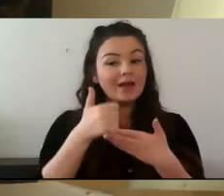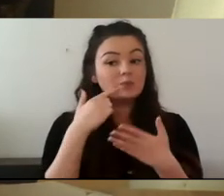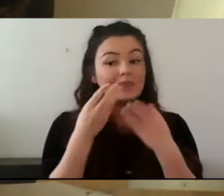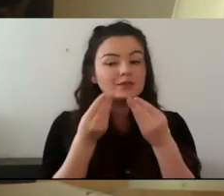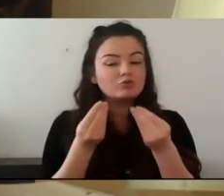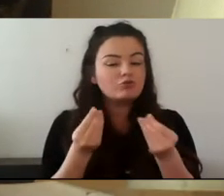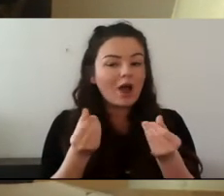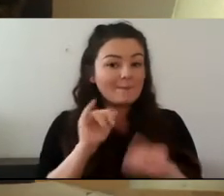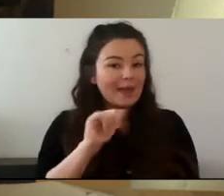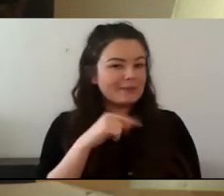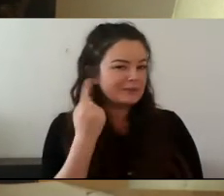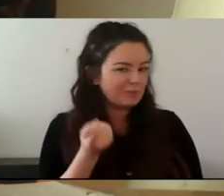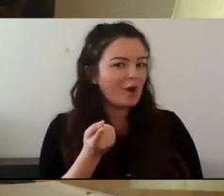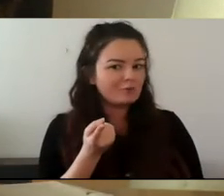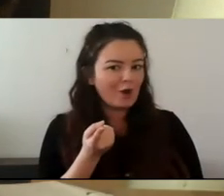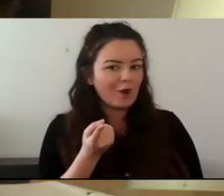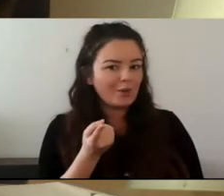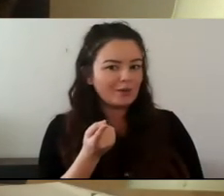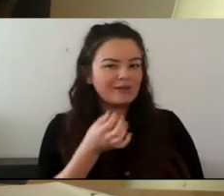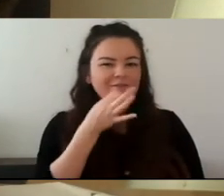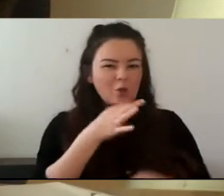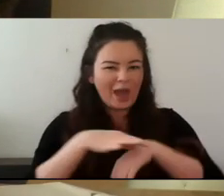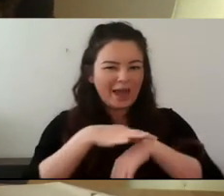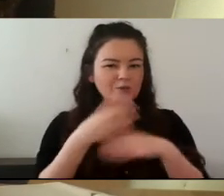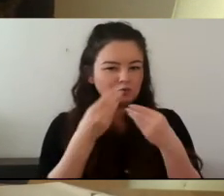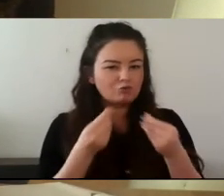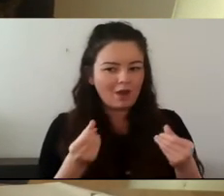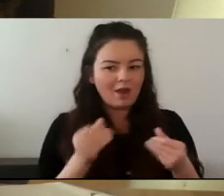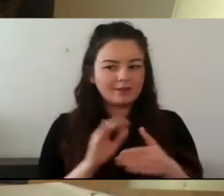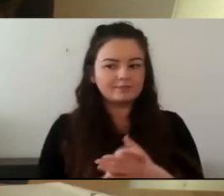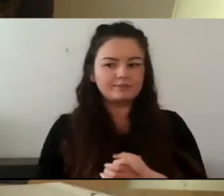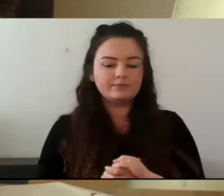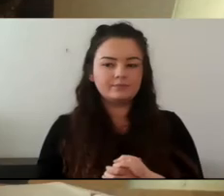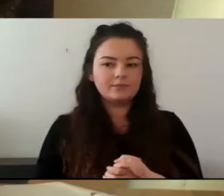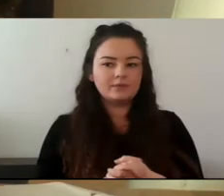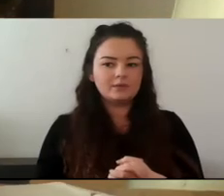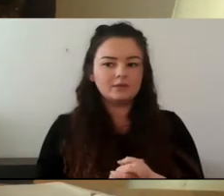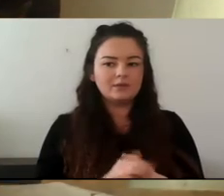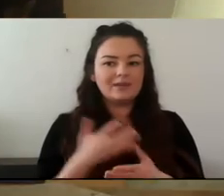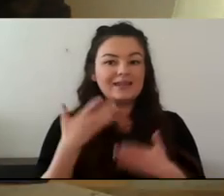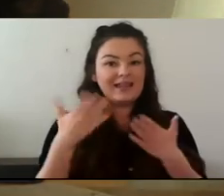so maybe tomorrow, I give them quite a few hours to dry, you give them an iron so put a piece of